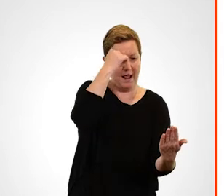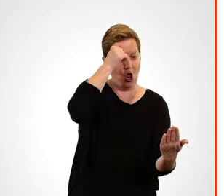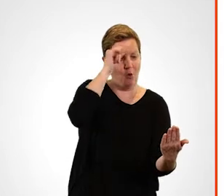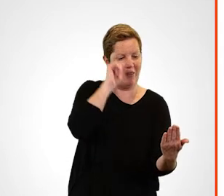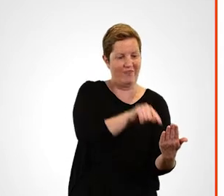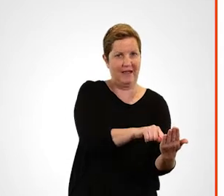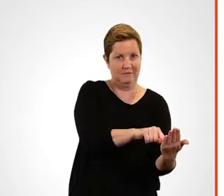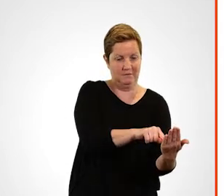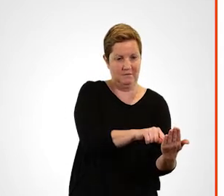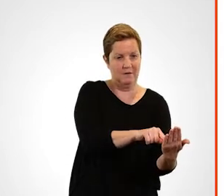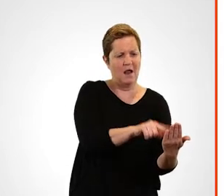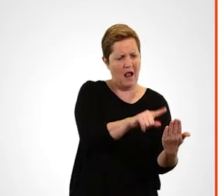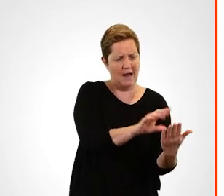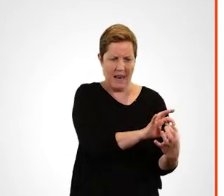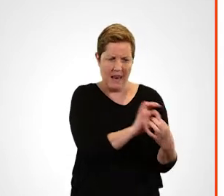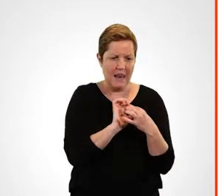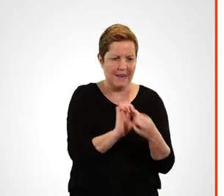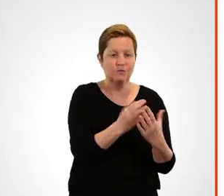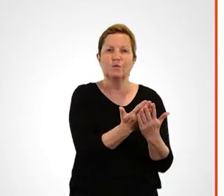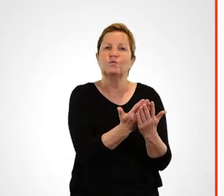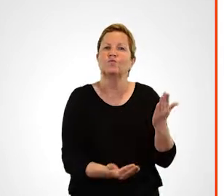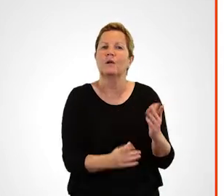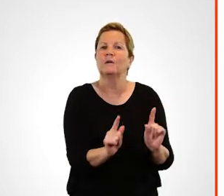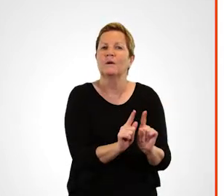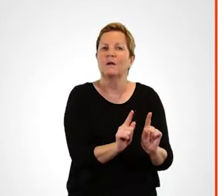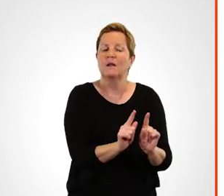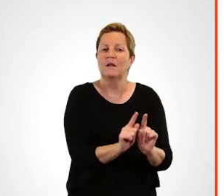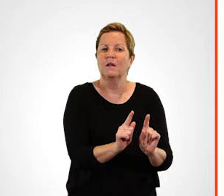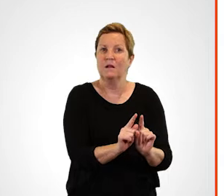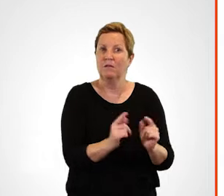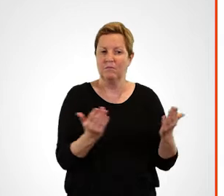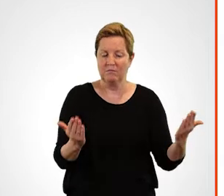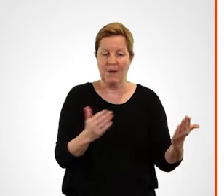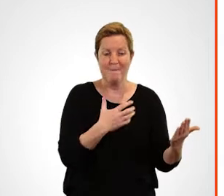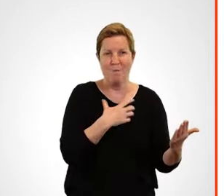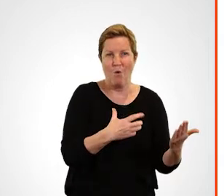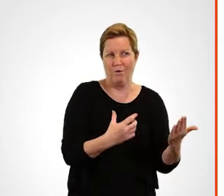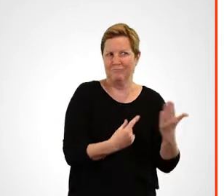and you can relate it to what's happening on that page. There's more opportunity for memory exercises.